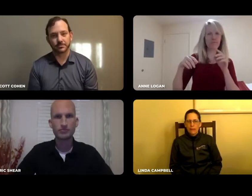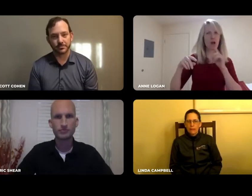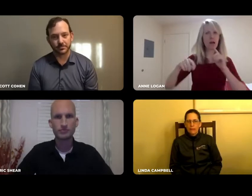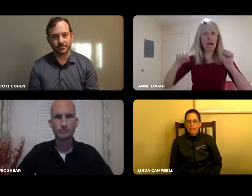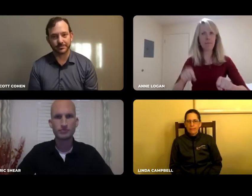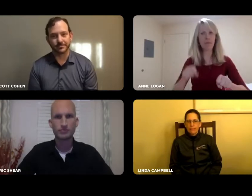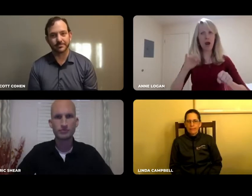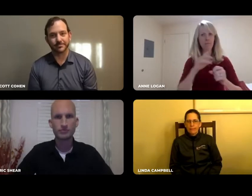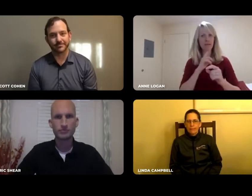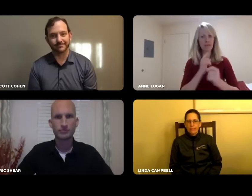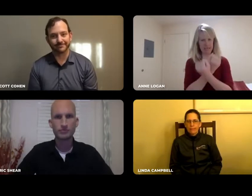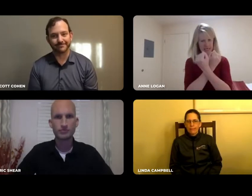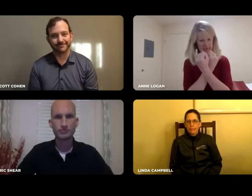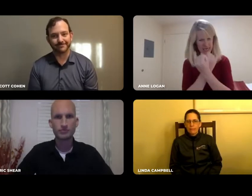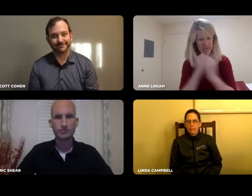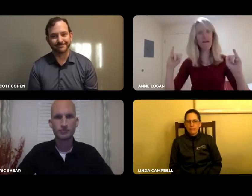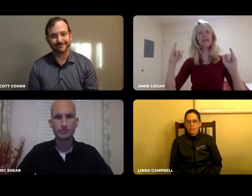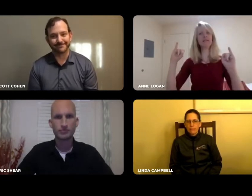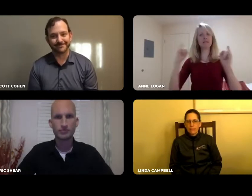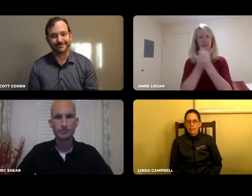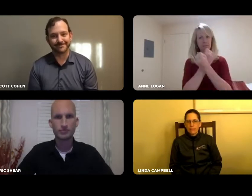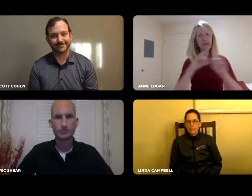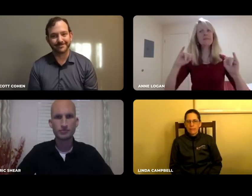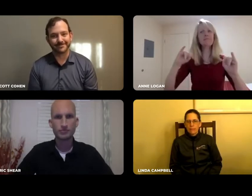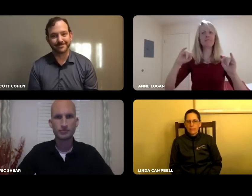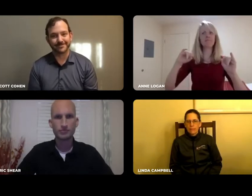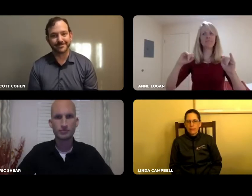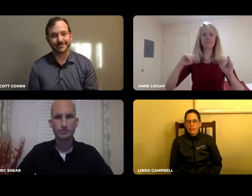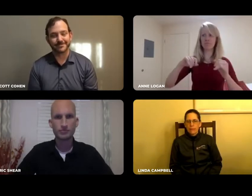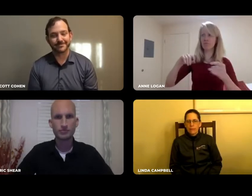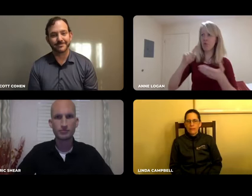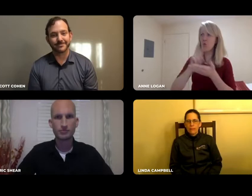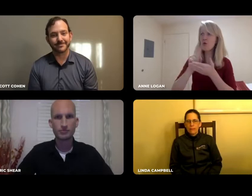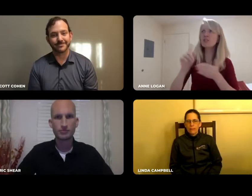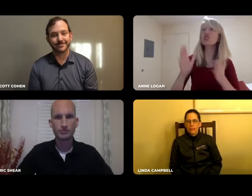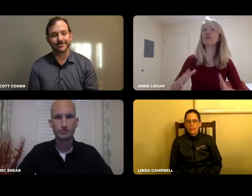When you're a candidate you can research independently